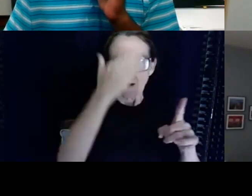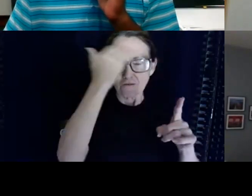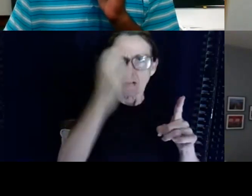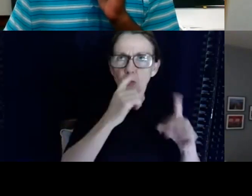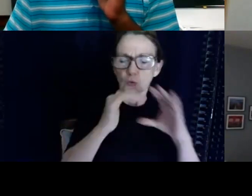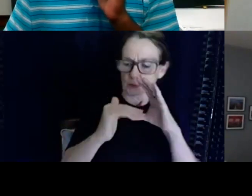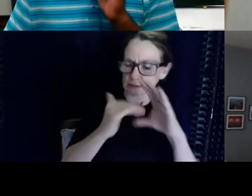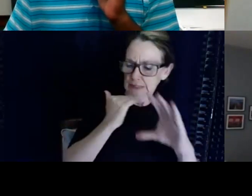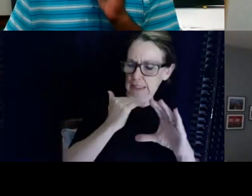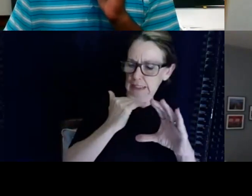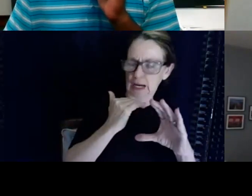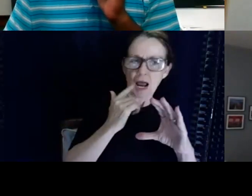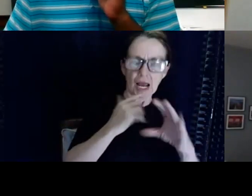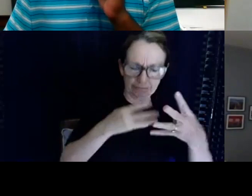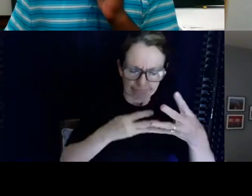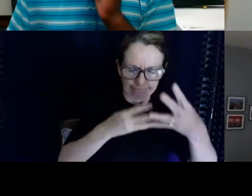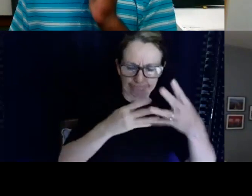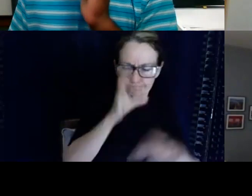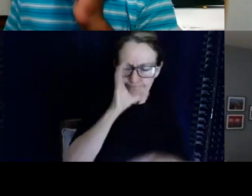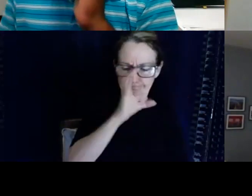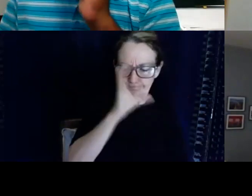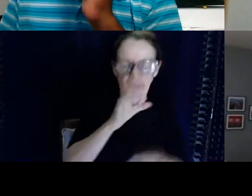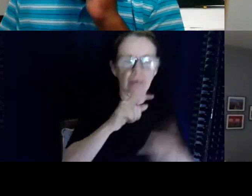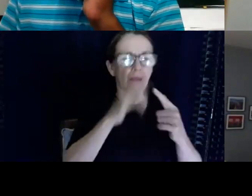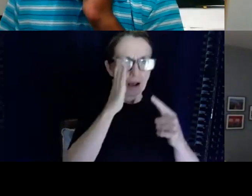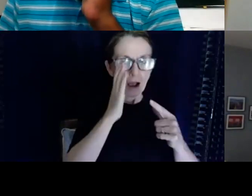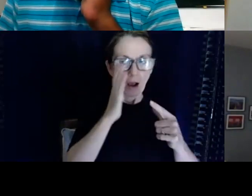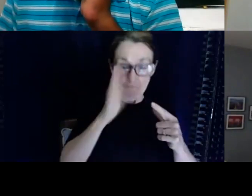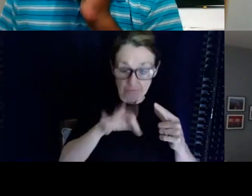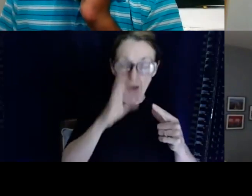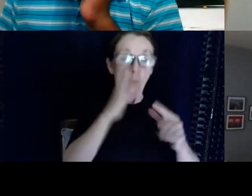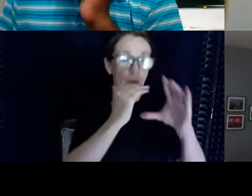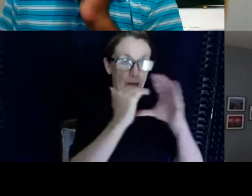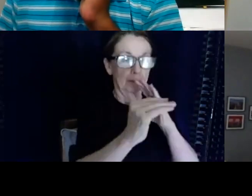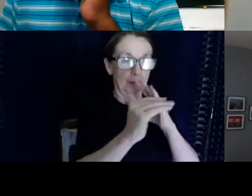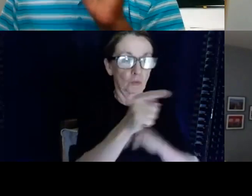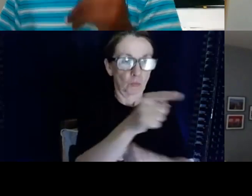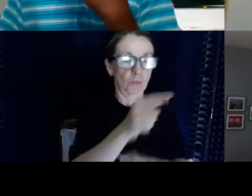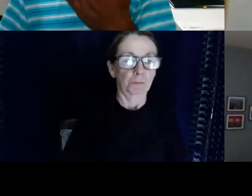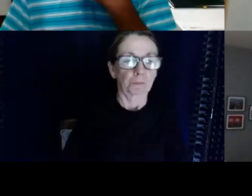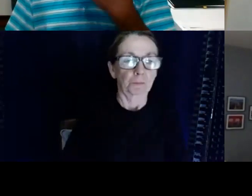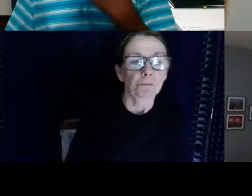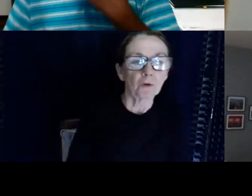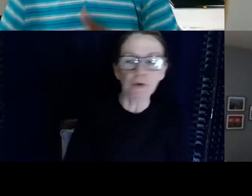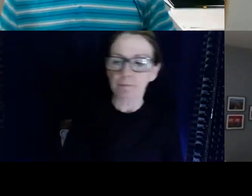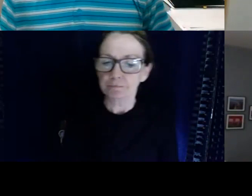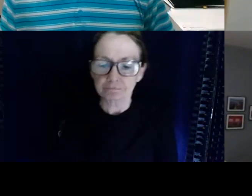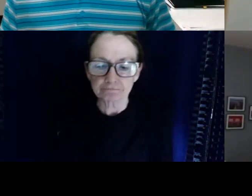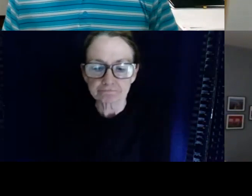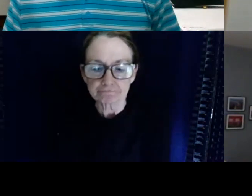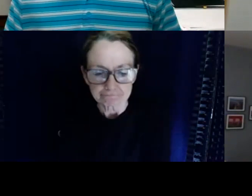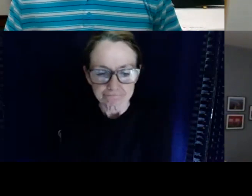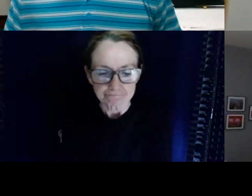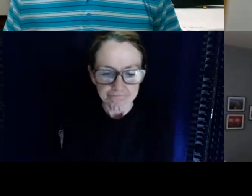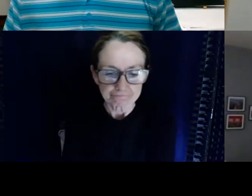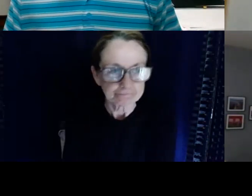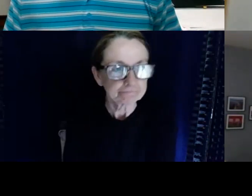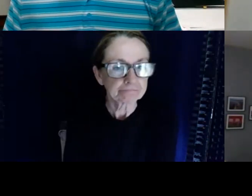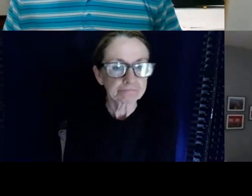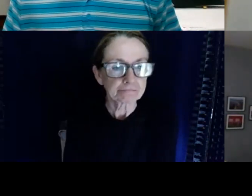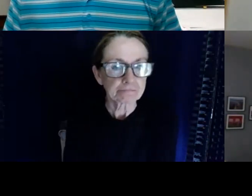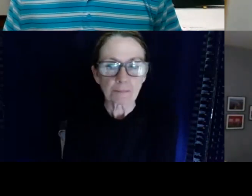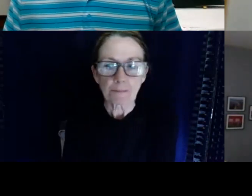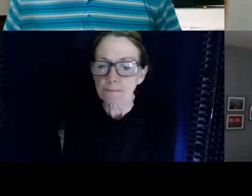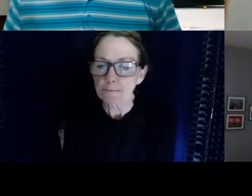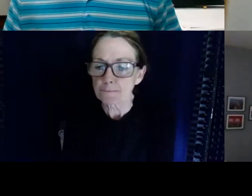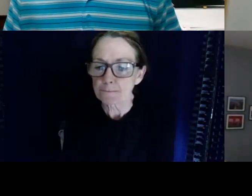YEAH. I'M TRYING TO FIND IT.